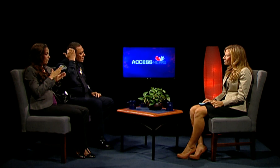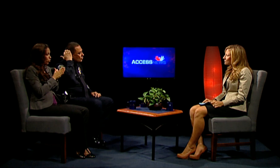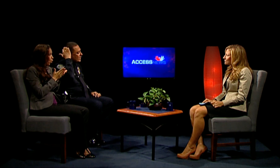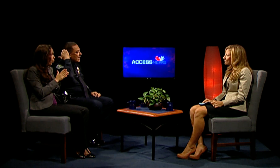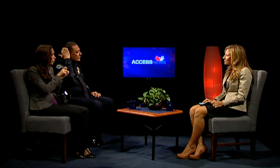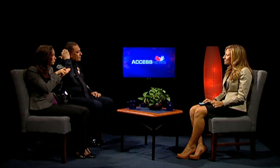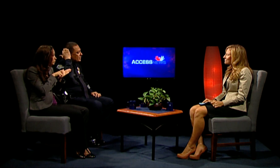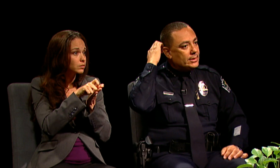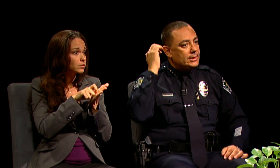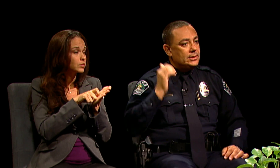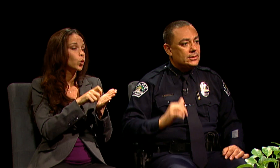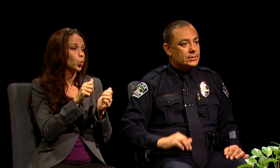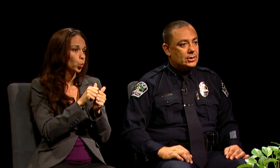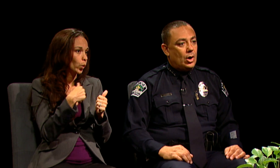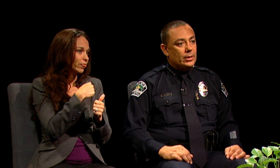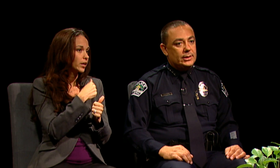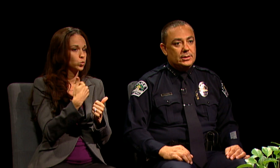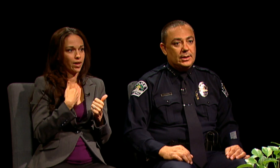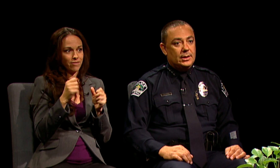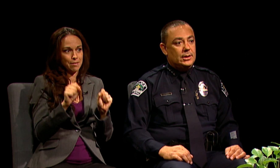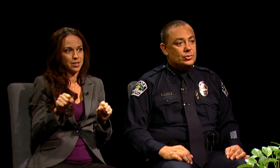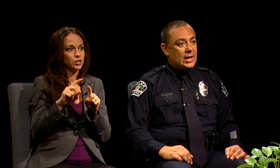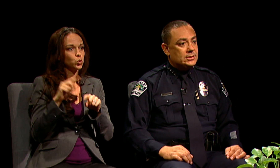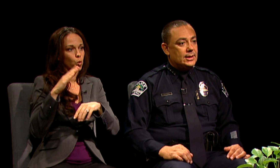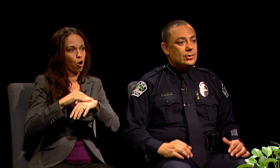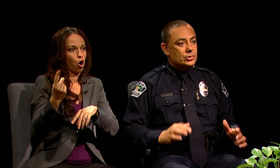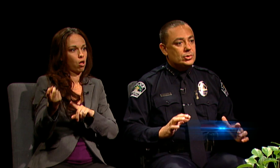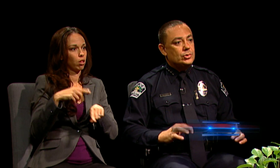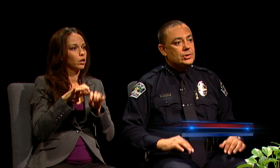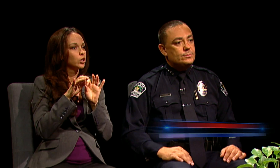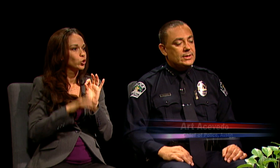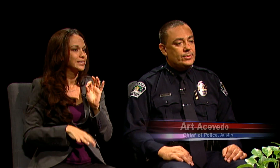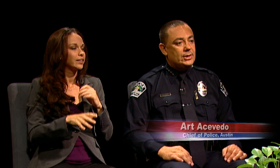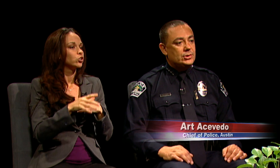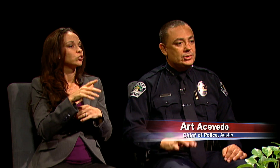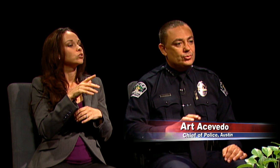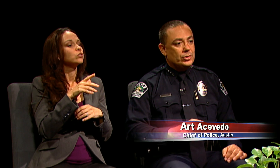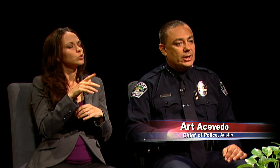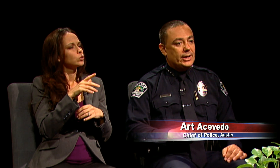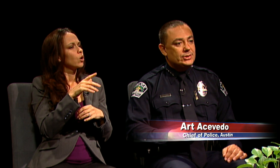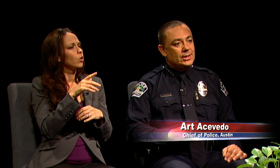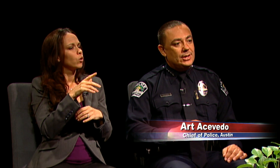WE HAVE THE ABILITY TO CALL IN TRANSLATORS, SO JUST BE PATIENT AND JUST REALIZE